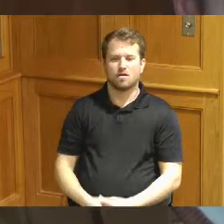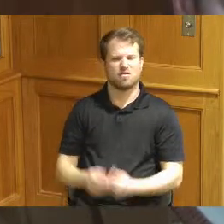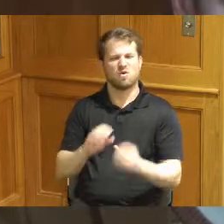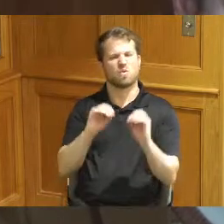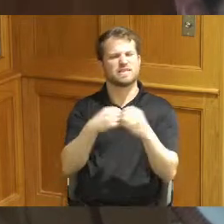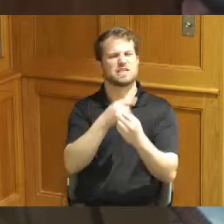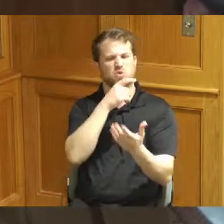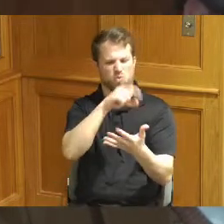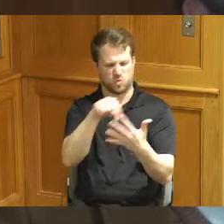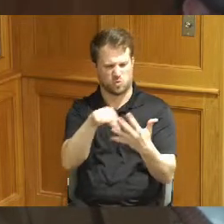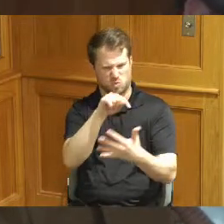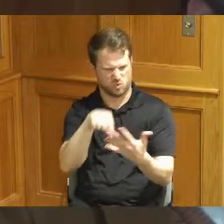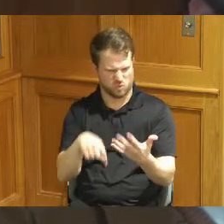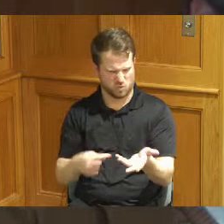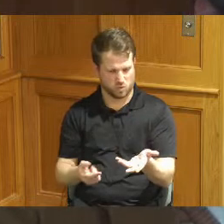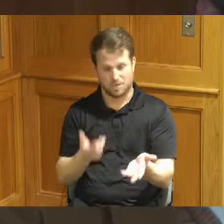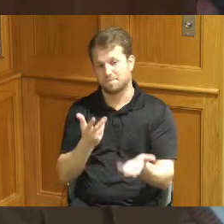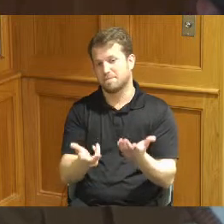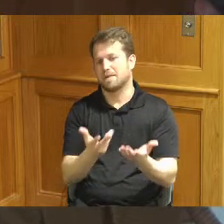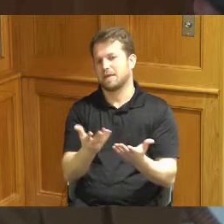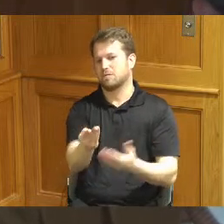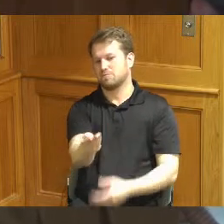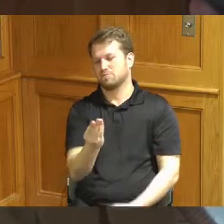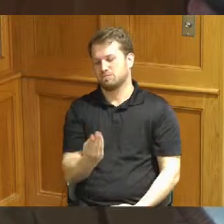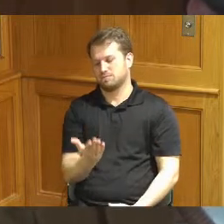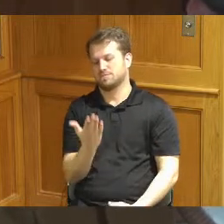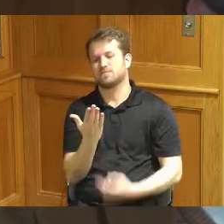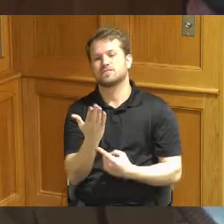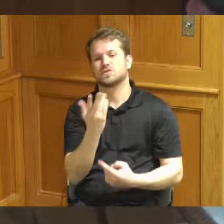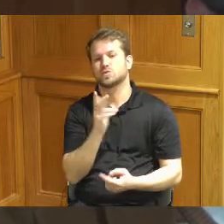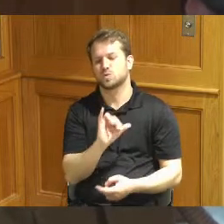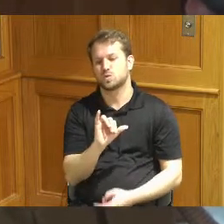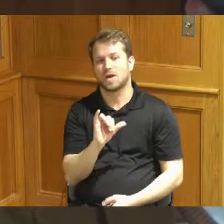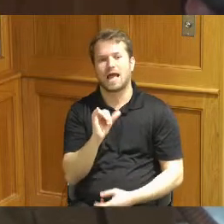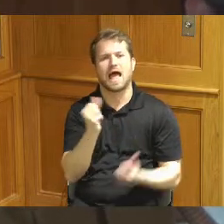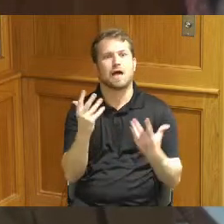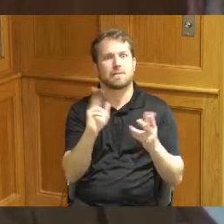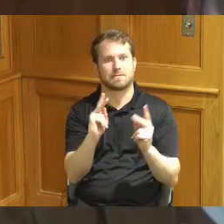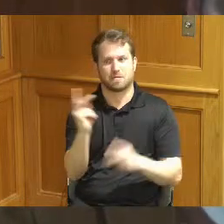maybe if you could provide that information how many folks are out there I see people out there